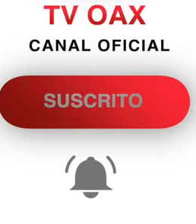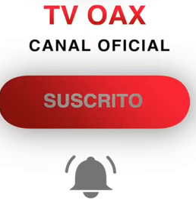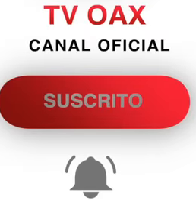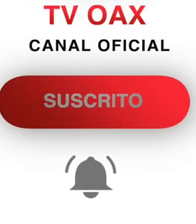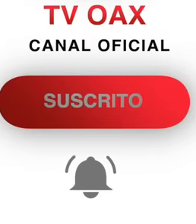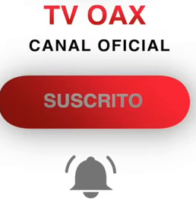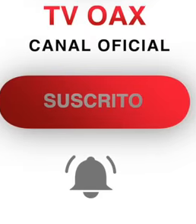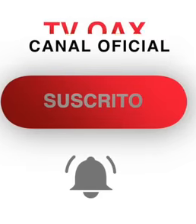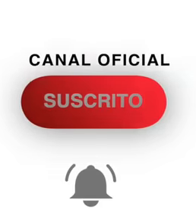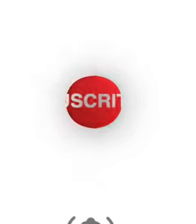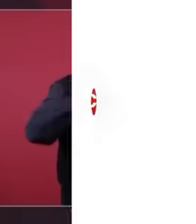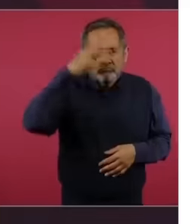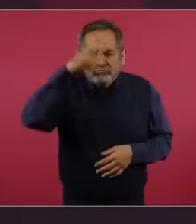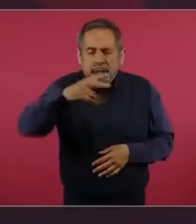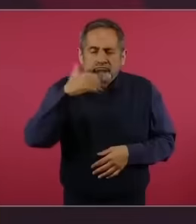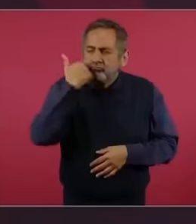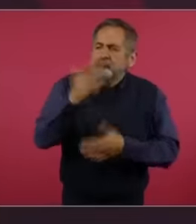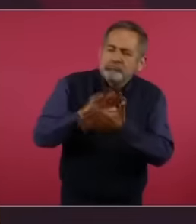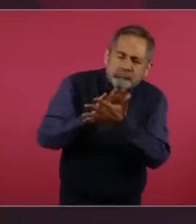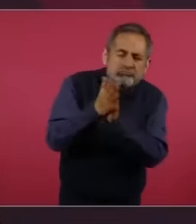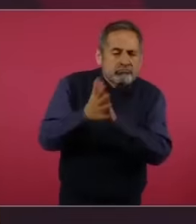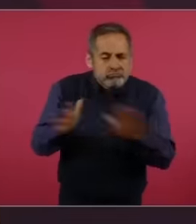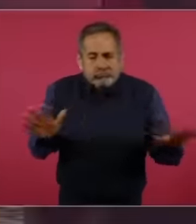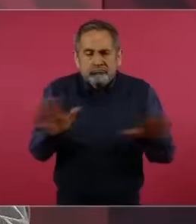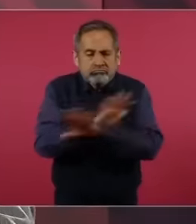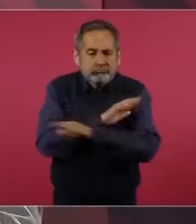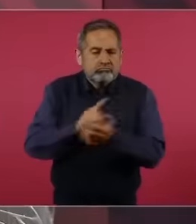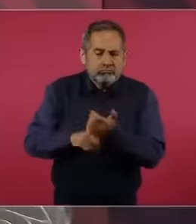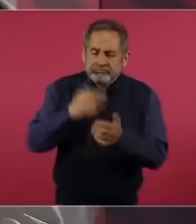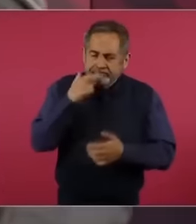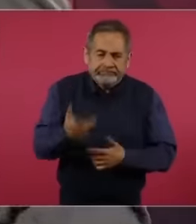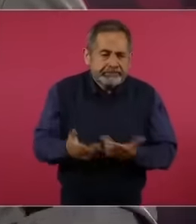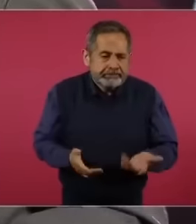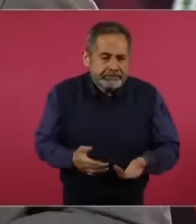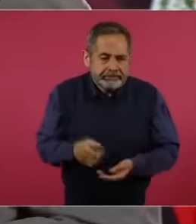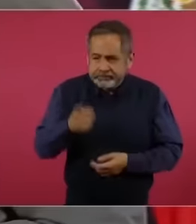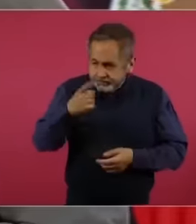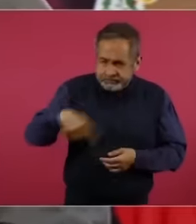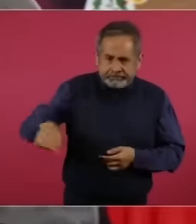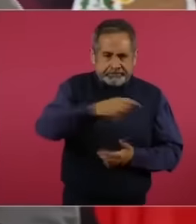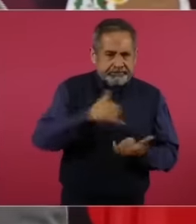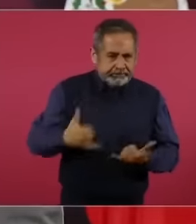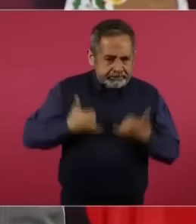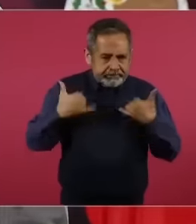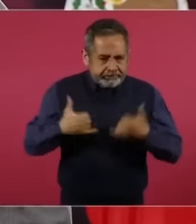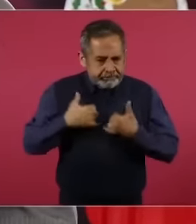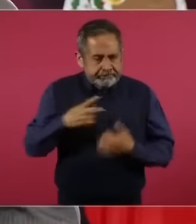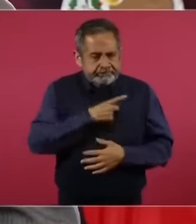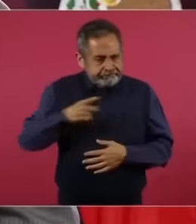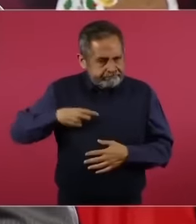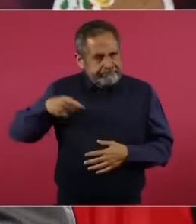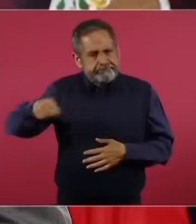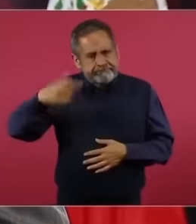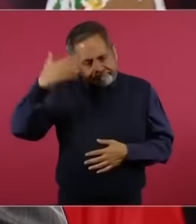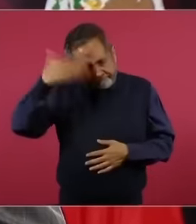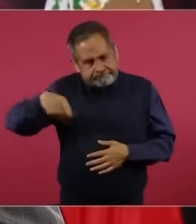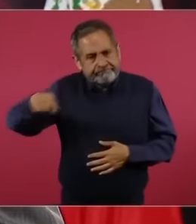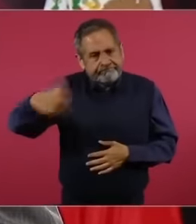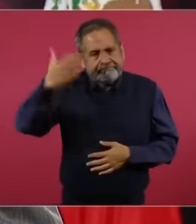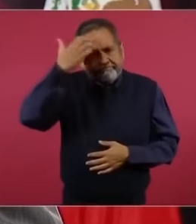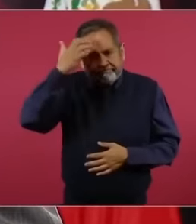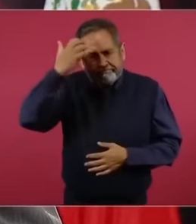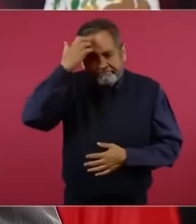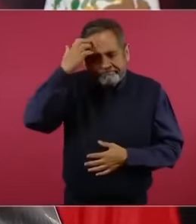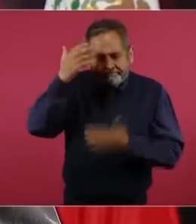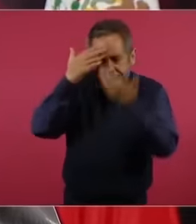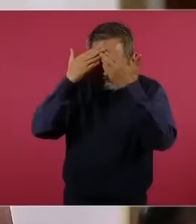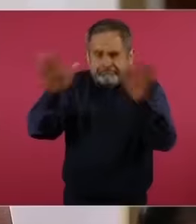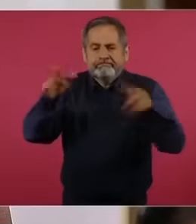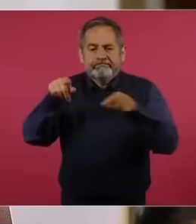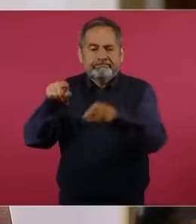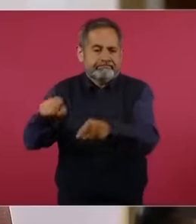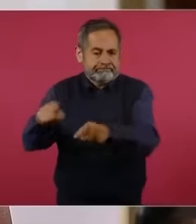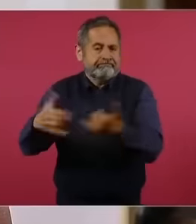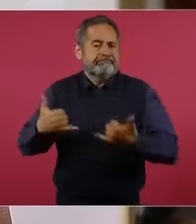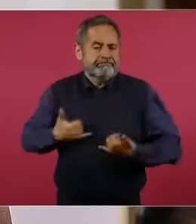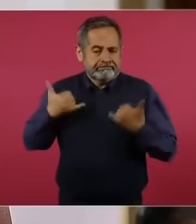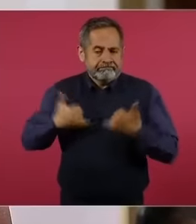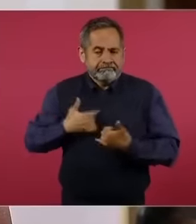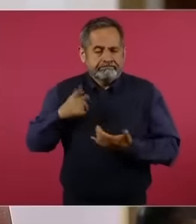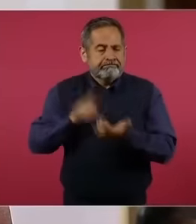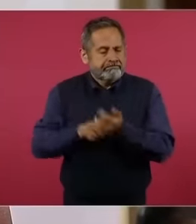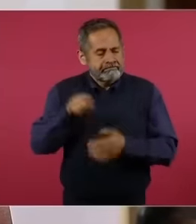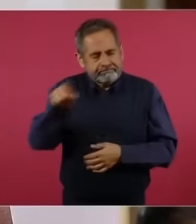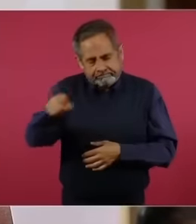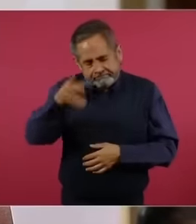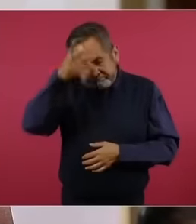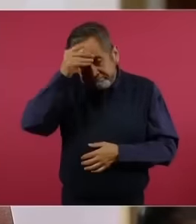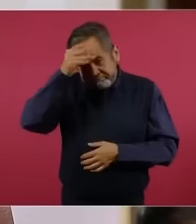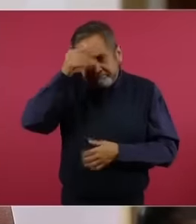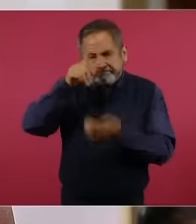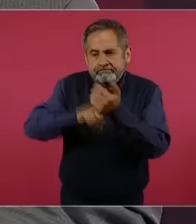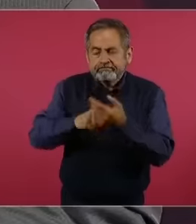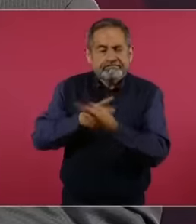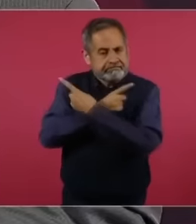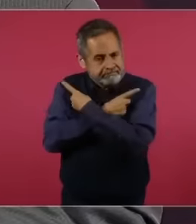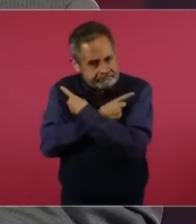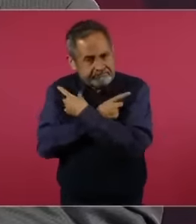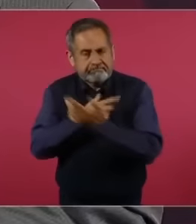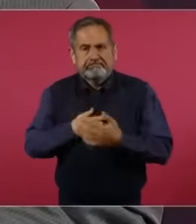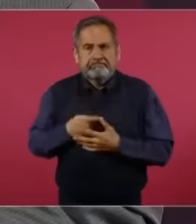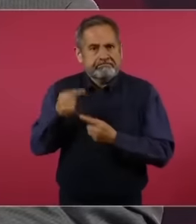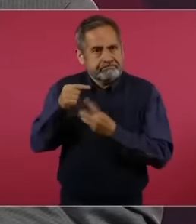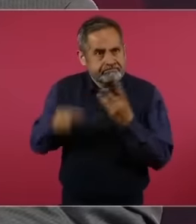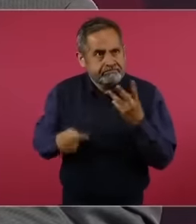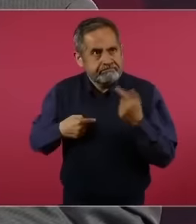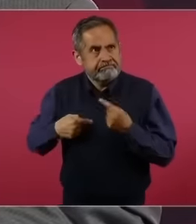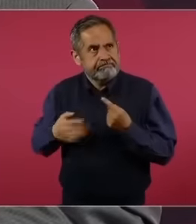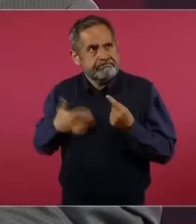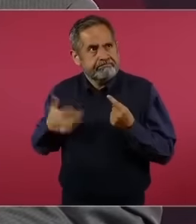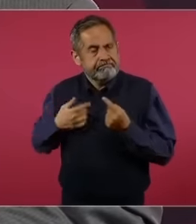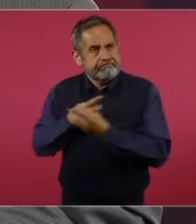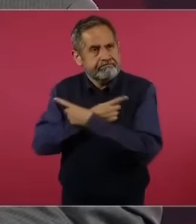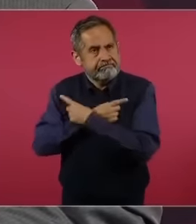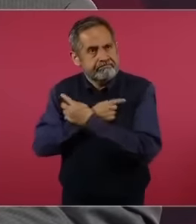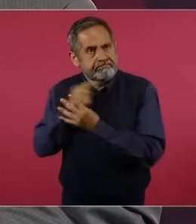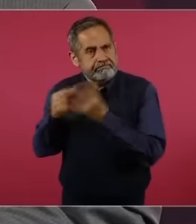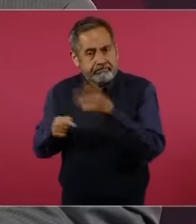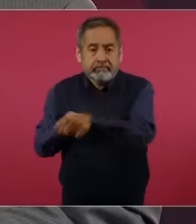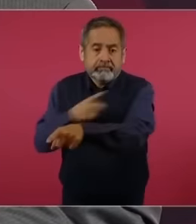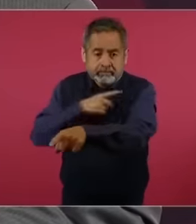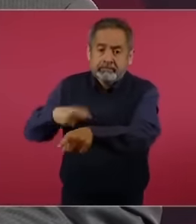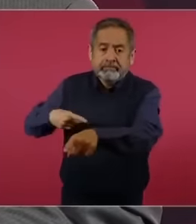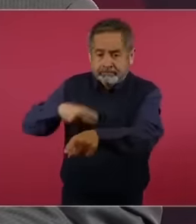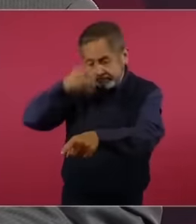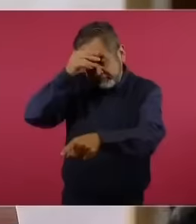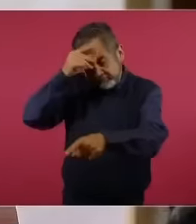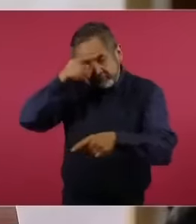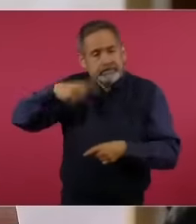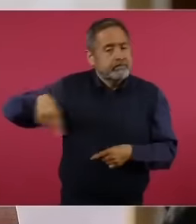a better society and young people have to know about values and also know what